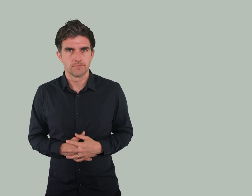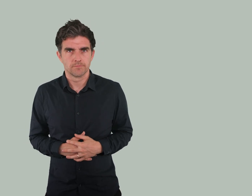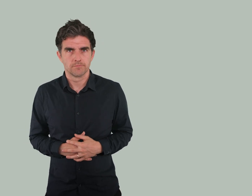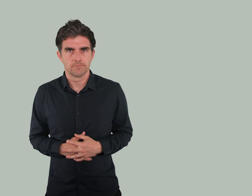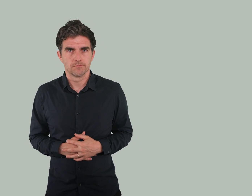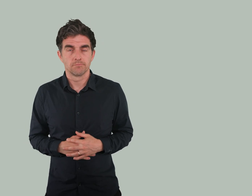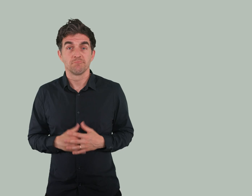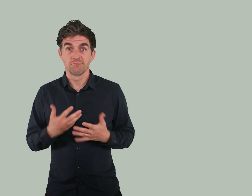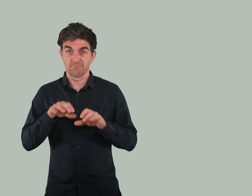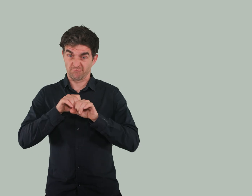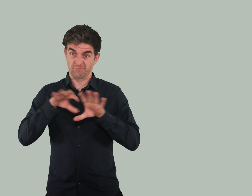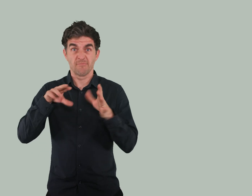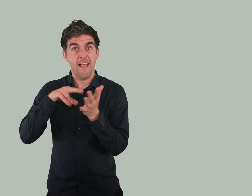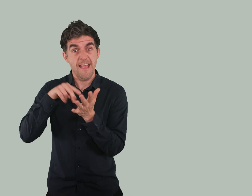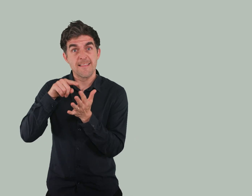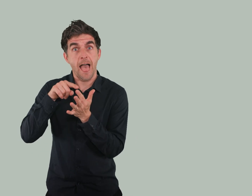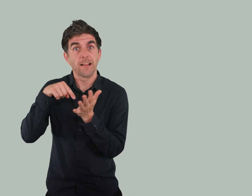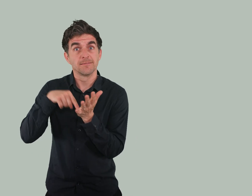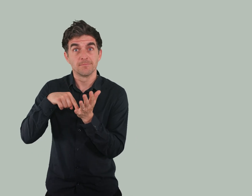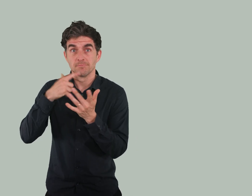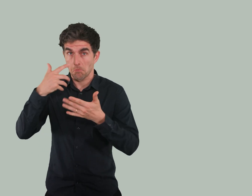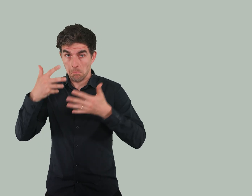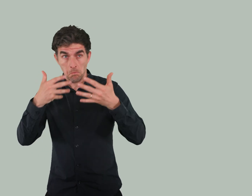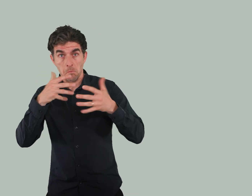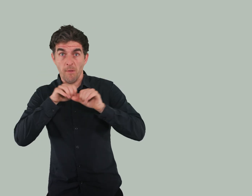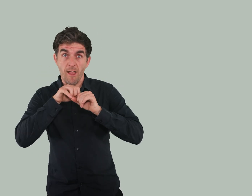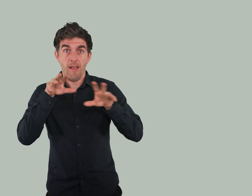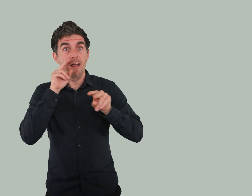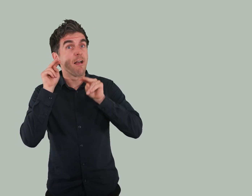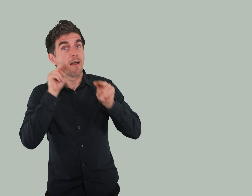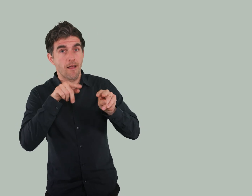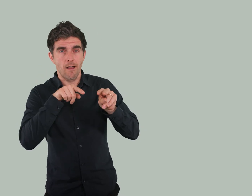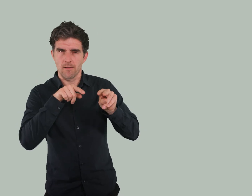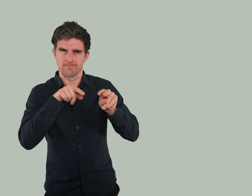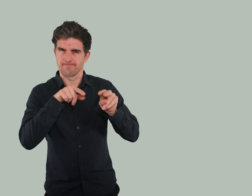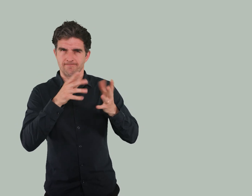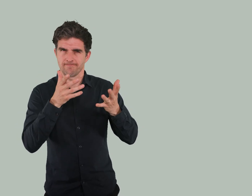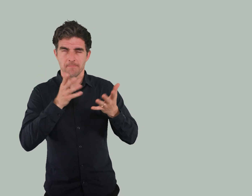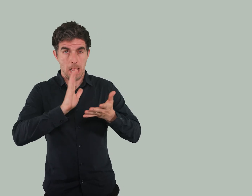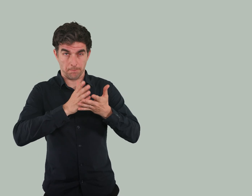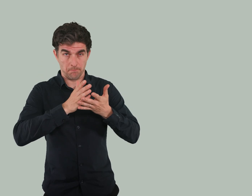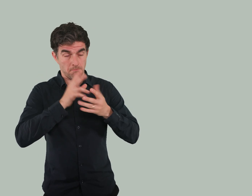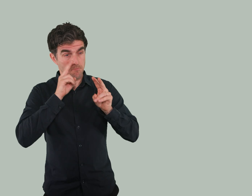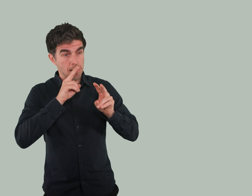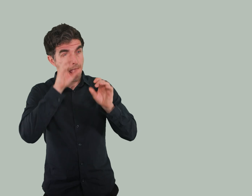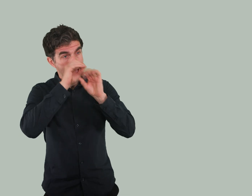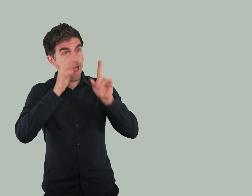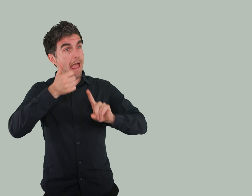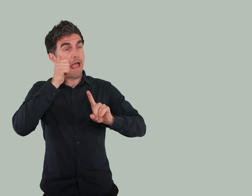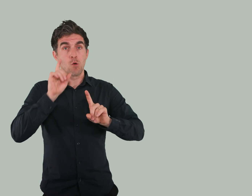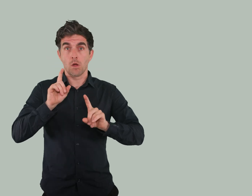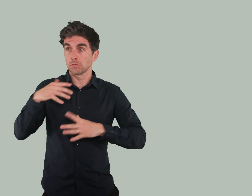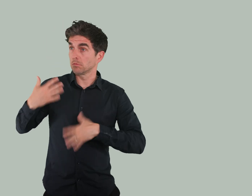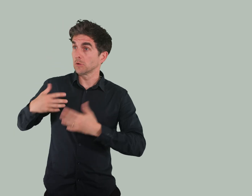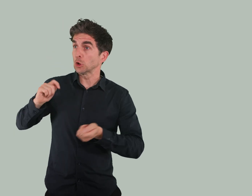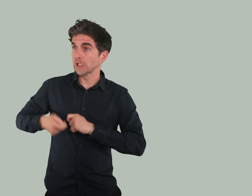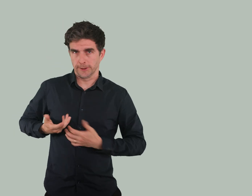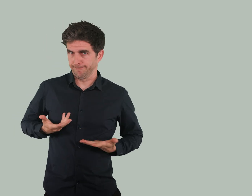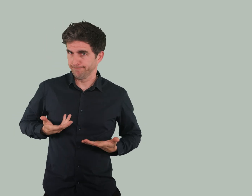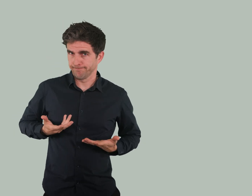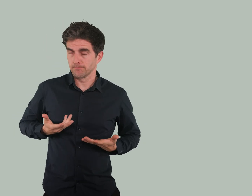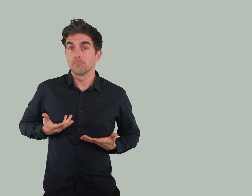215. The headline NEET figure obscures what is really changing.